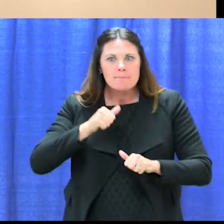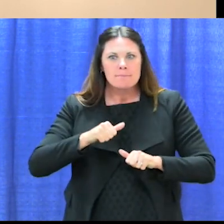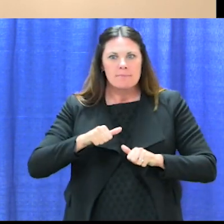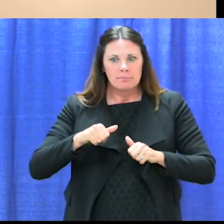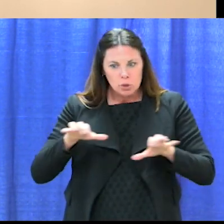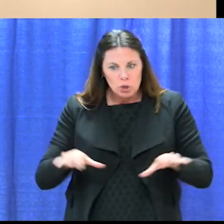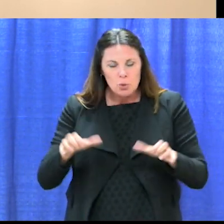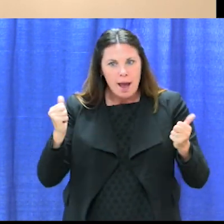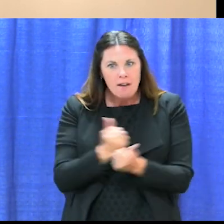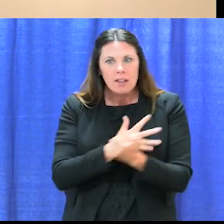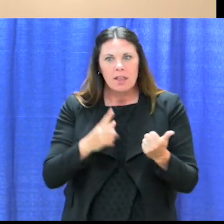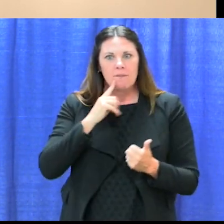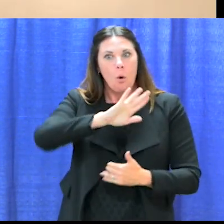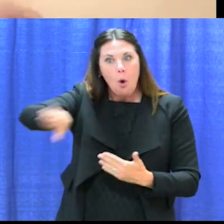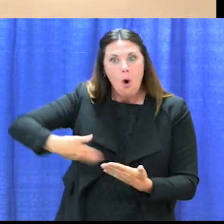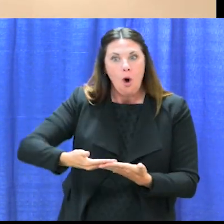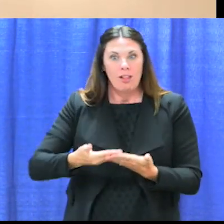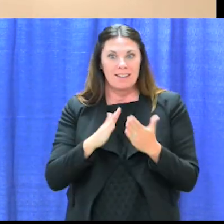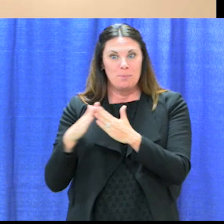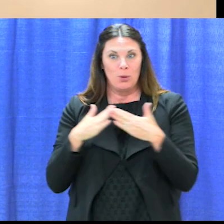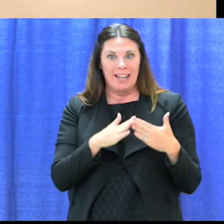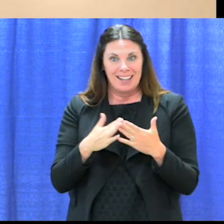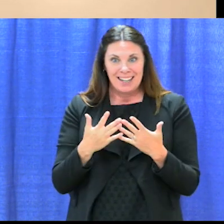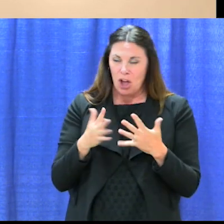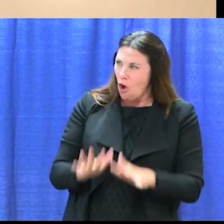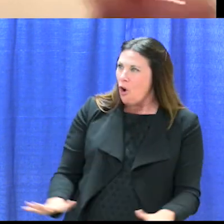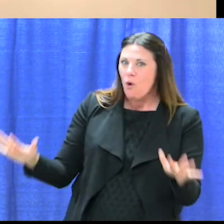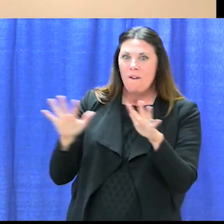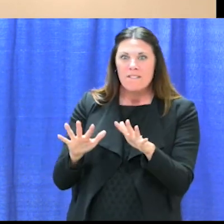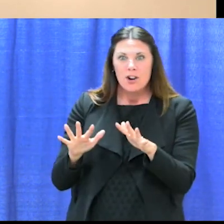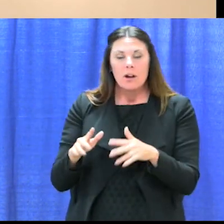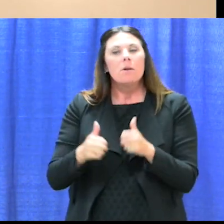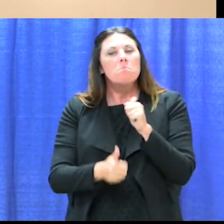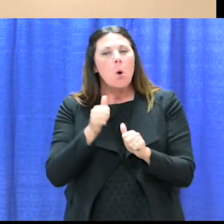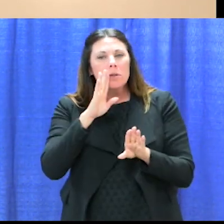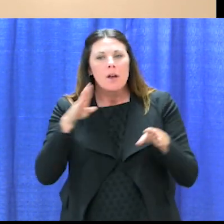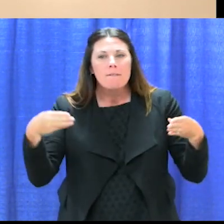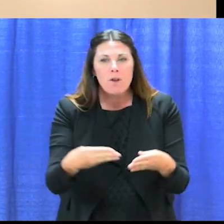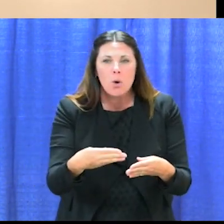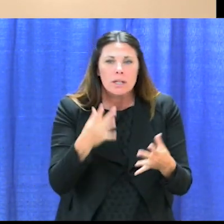communities especially focused on the disadvantaged communities while all along supporting our